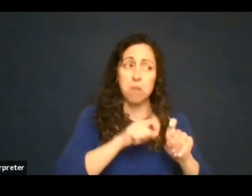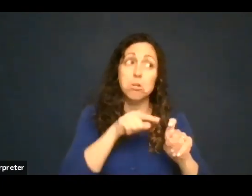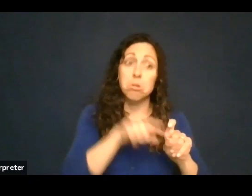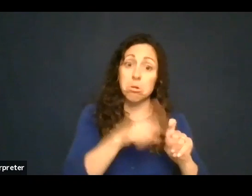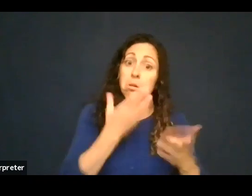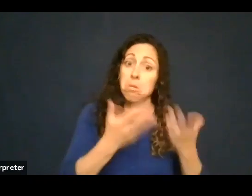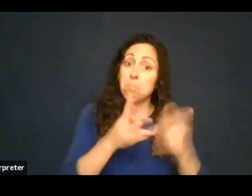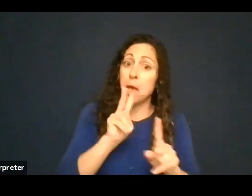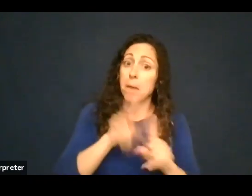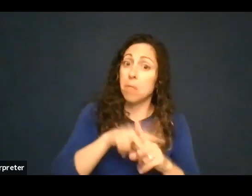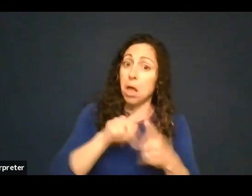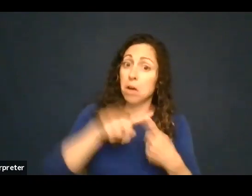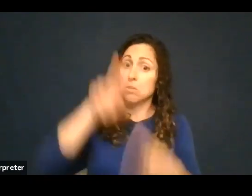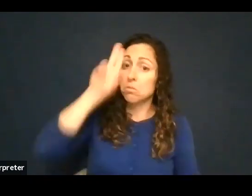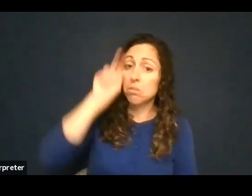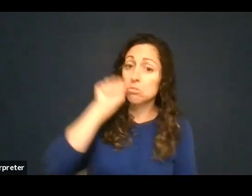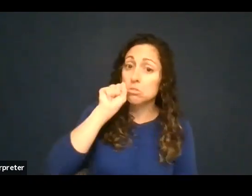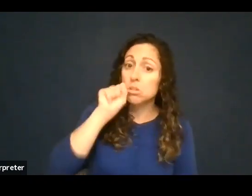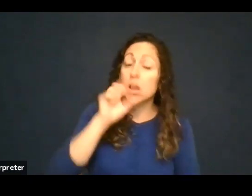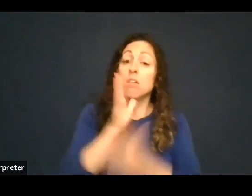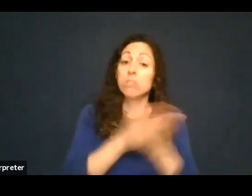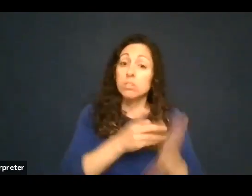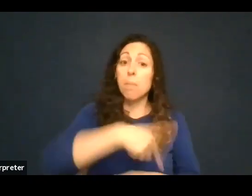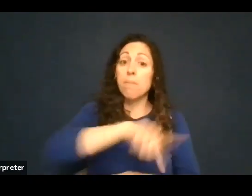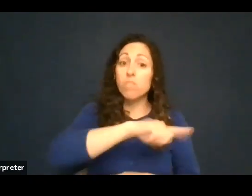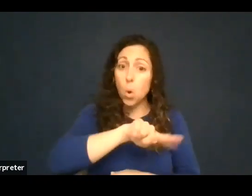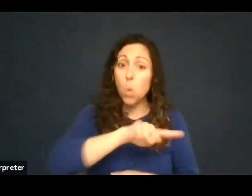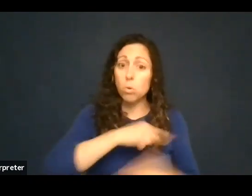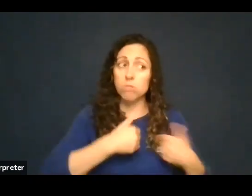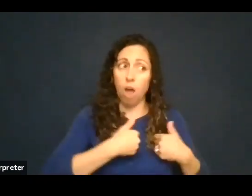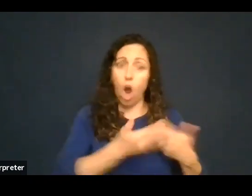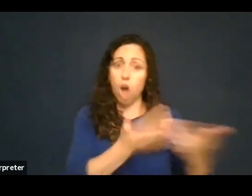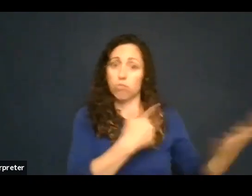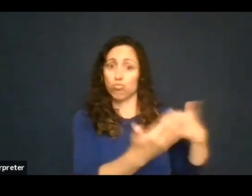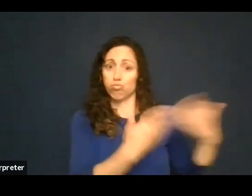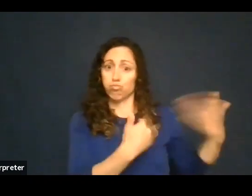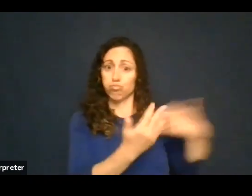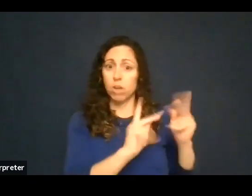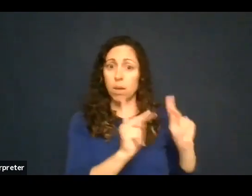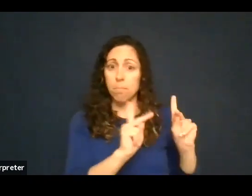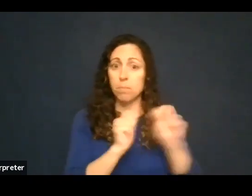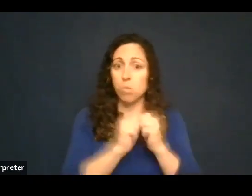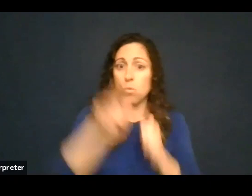with Usher syndrome. We're collaborating we're funding a company called